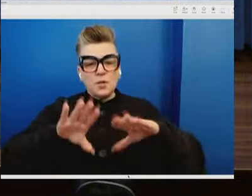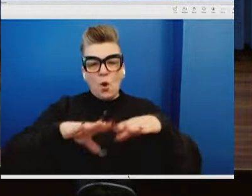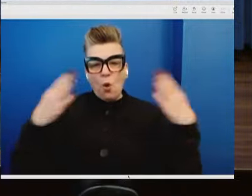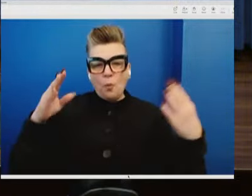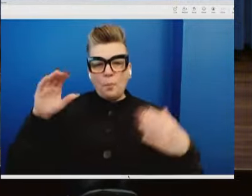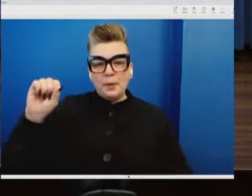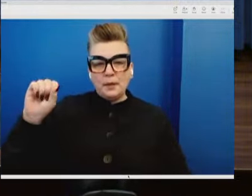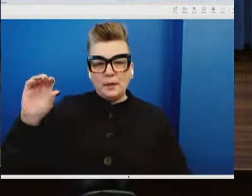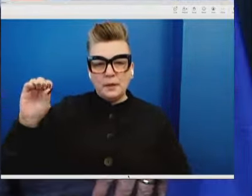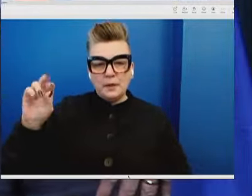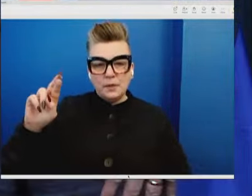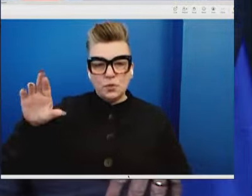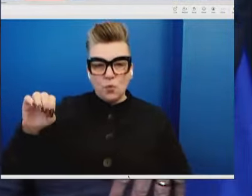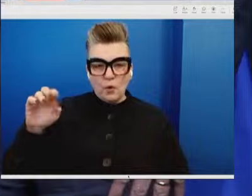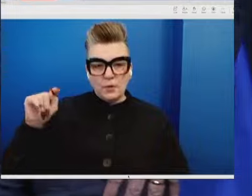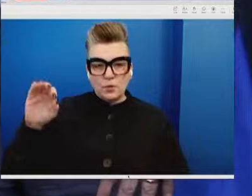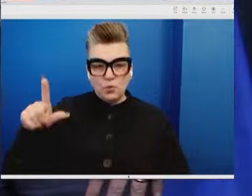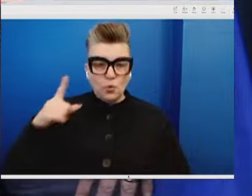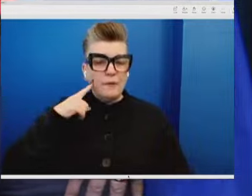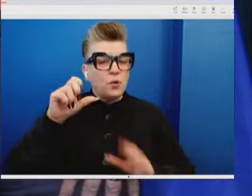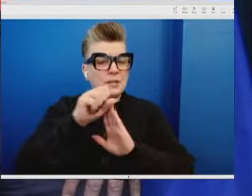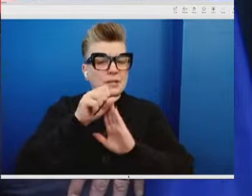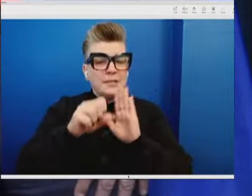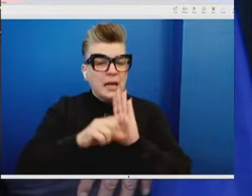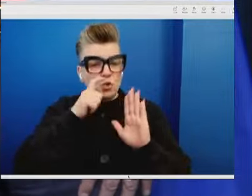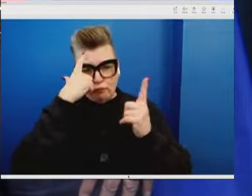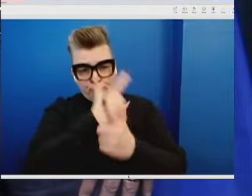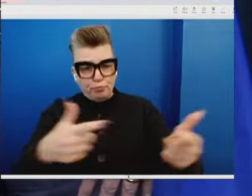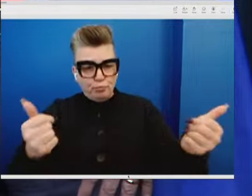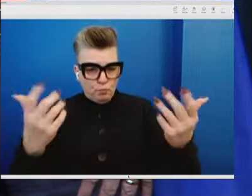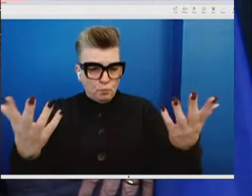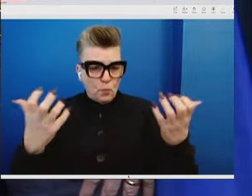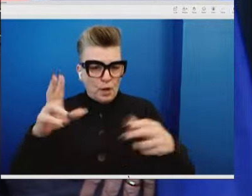it. We're working with several states and pilots right now and there are many more